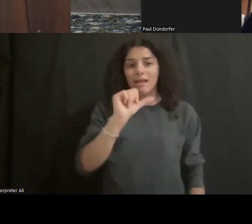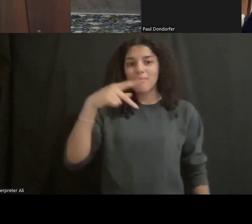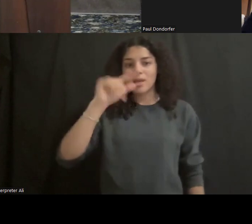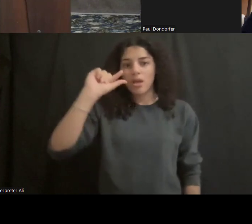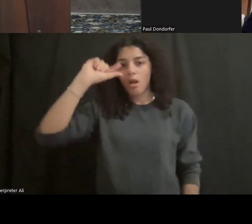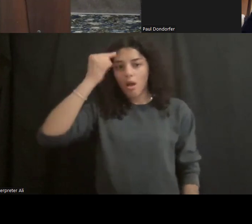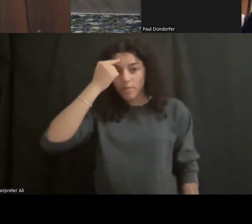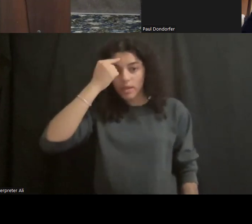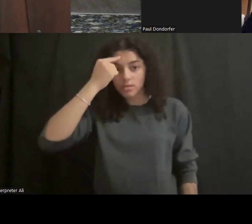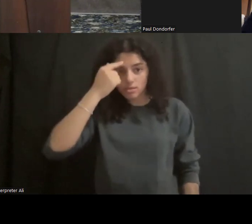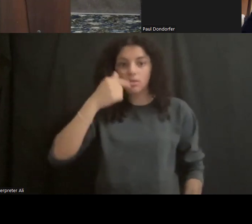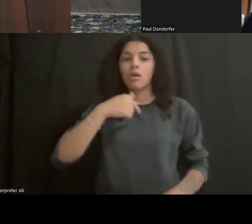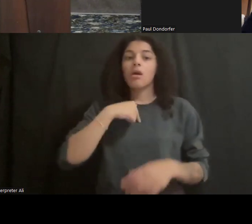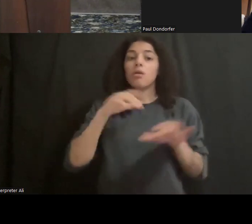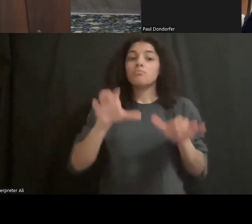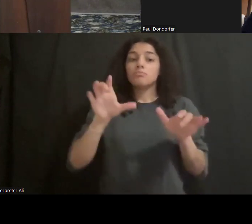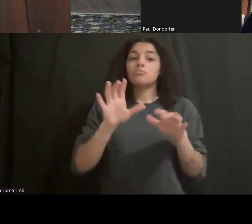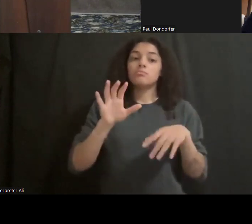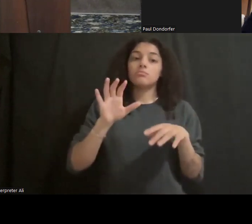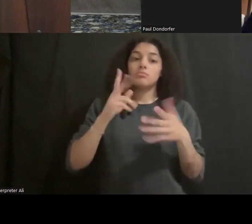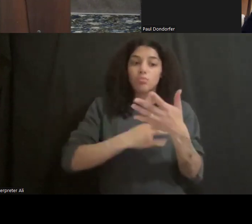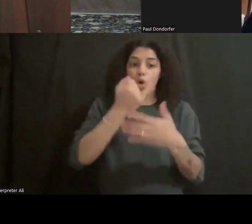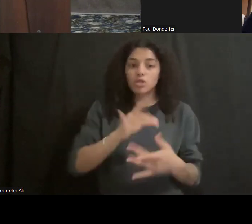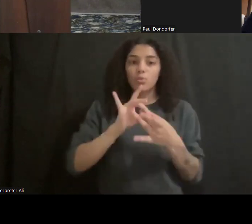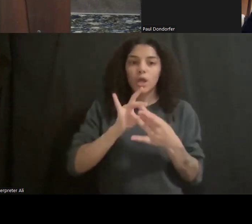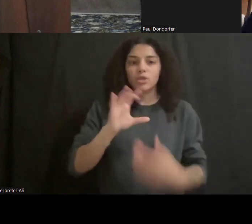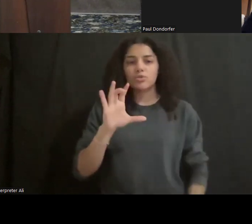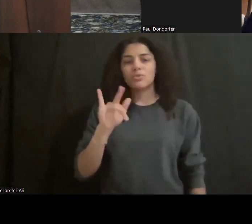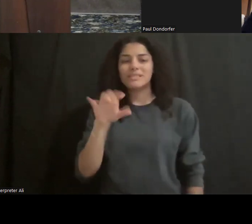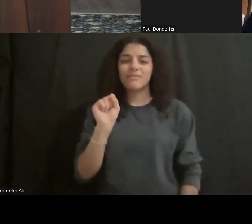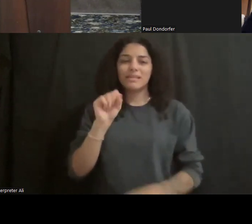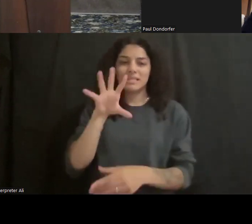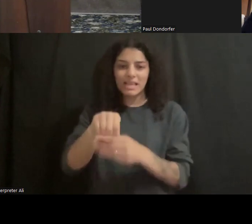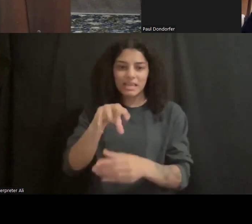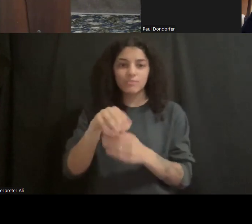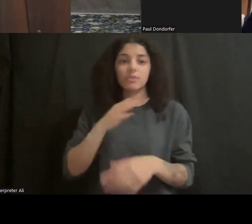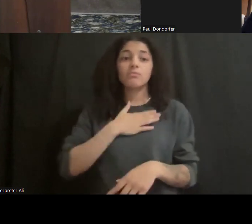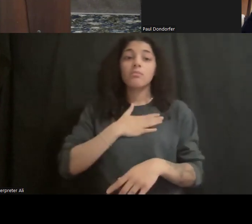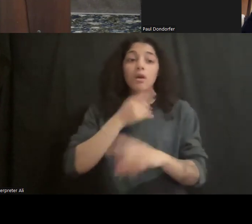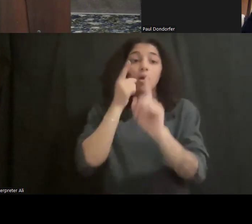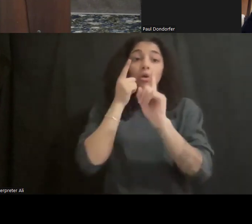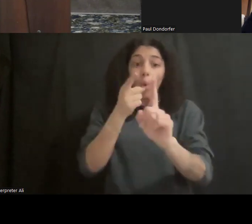architecture and promote the creation of inclusive structures By definition antihomeless architecture